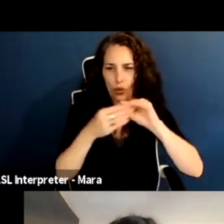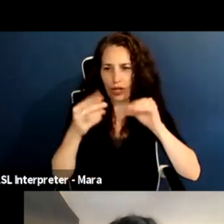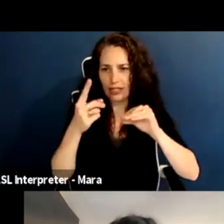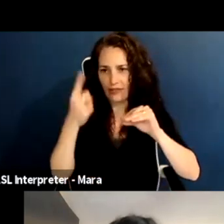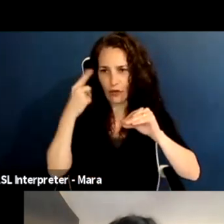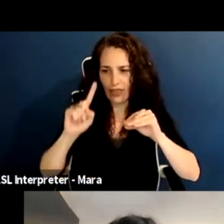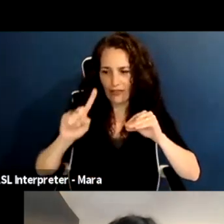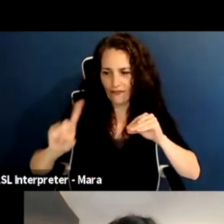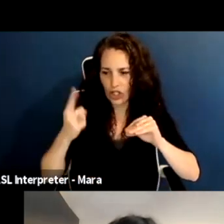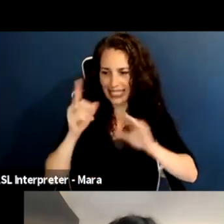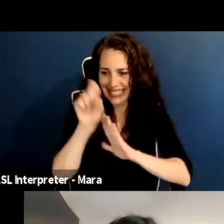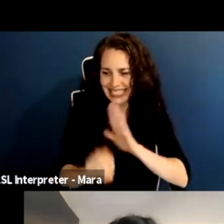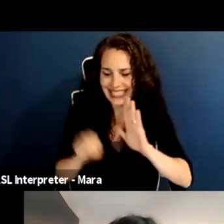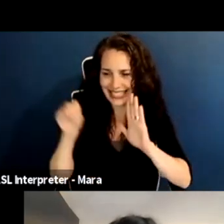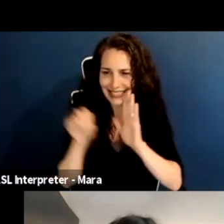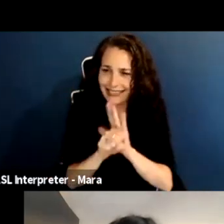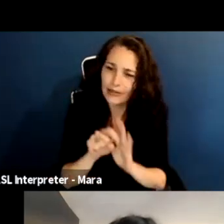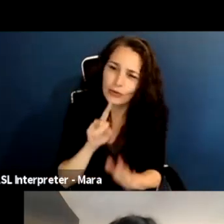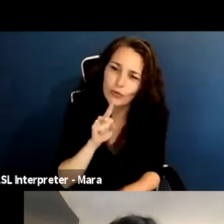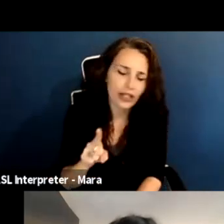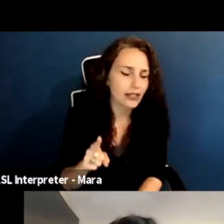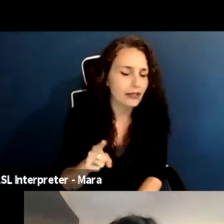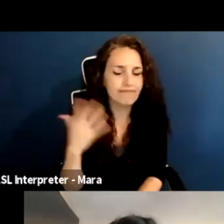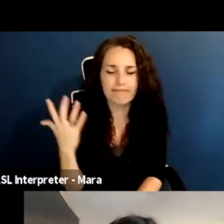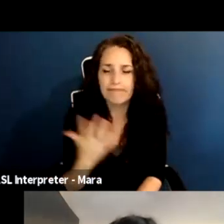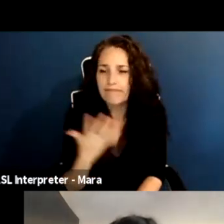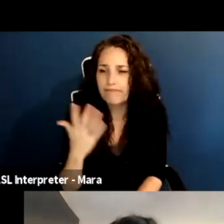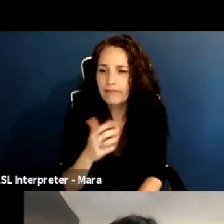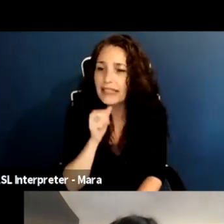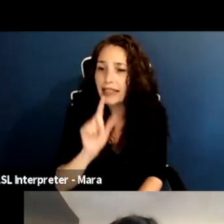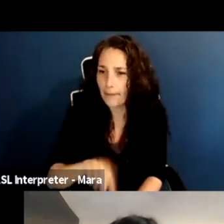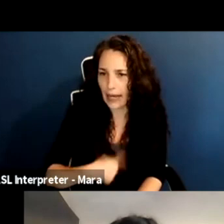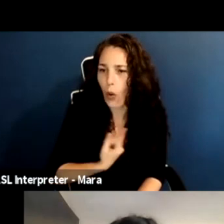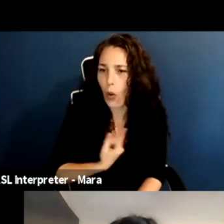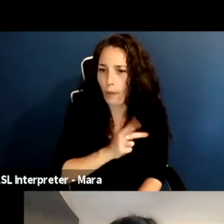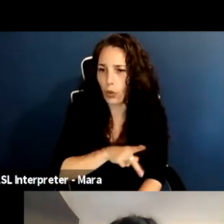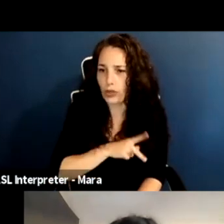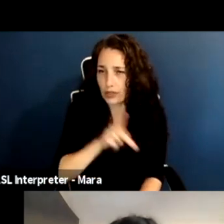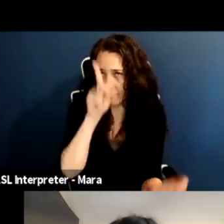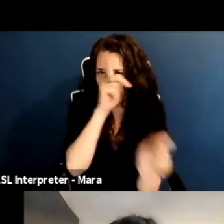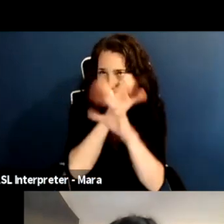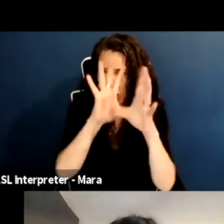So again, it really was not my own personal vision, it was a collaborative vision.